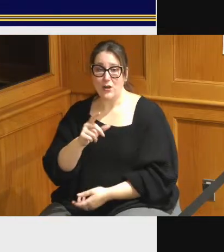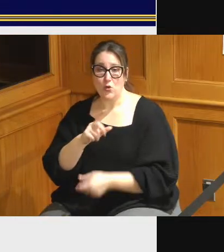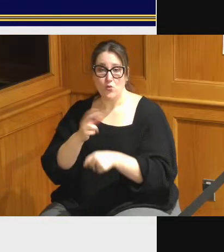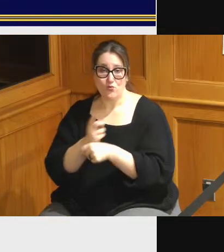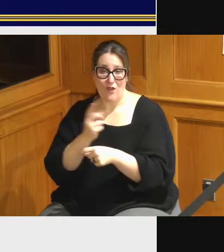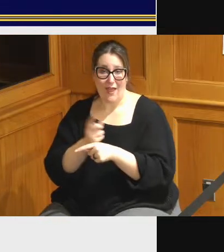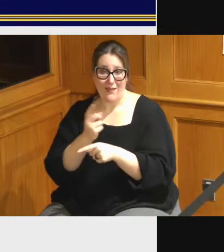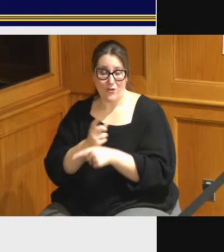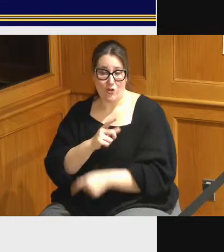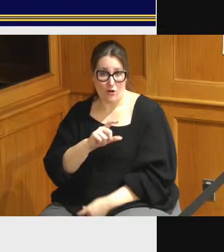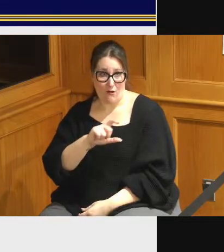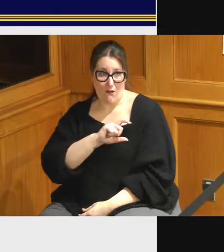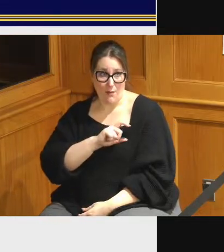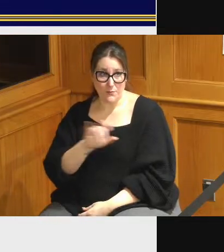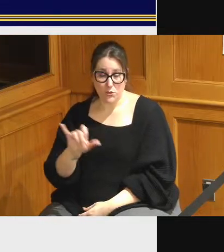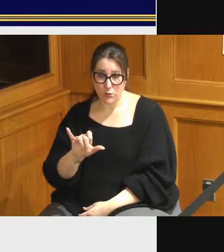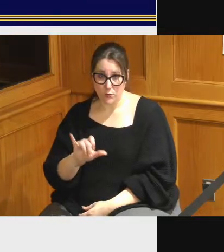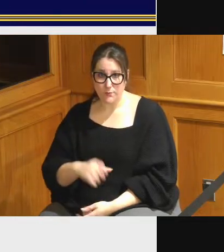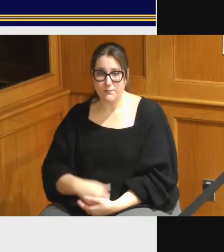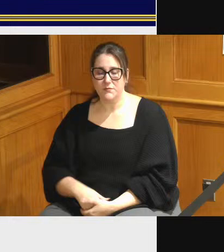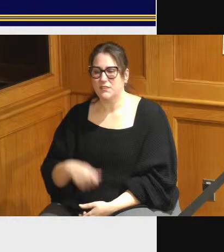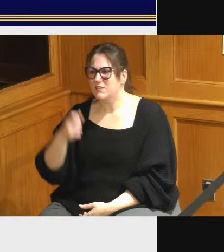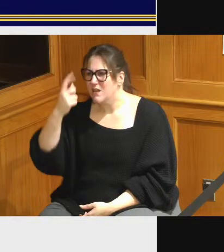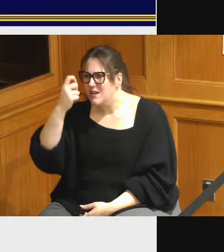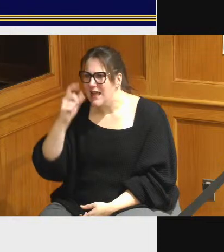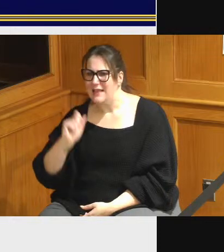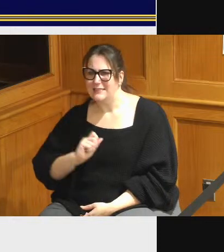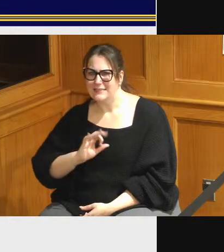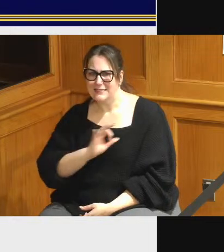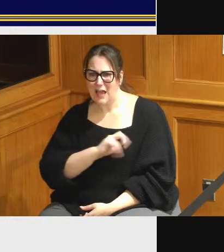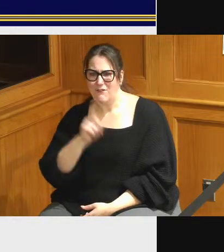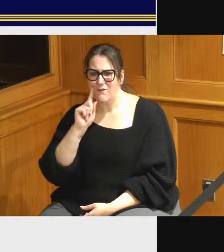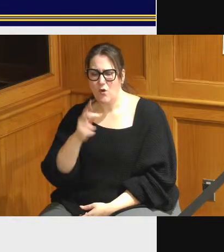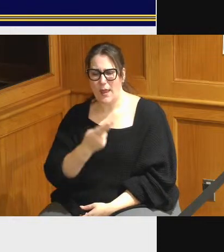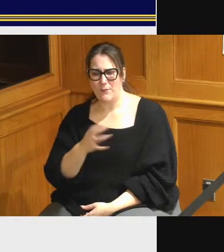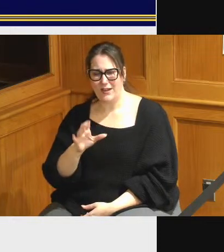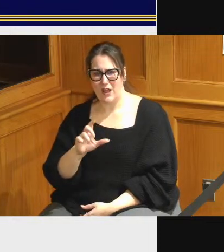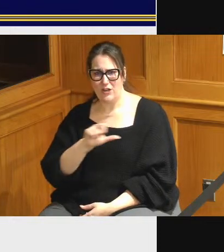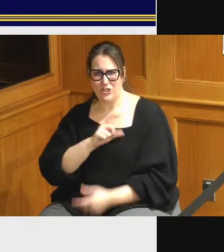I want to point out here regarding staffing for the Hamilton County Sheriff's Office is, you know,